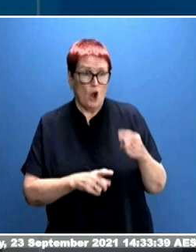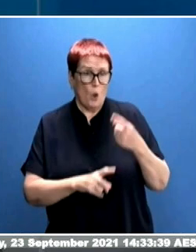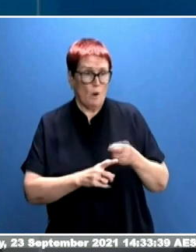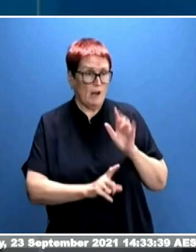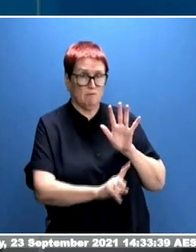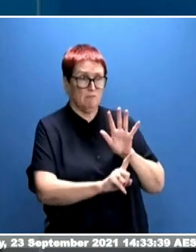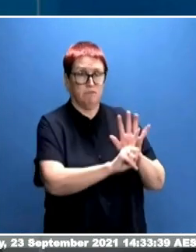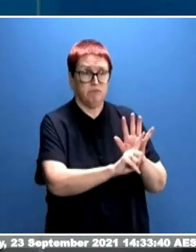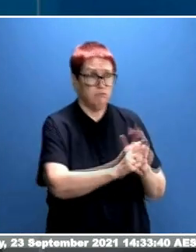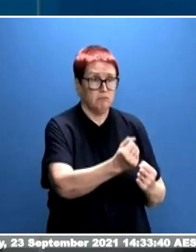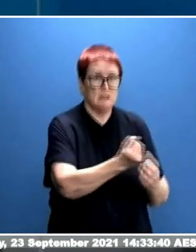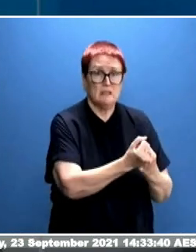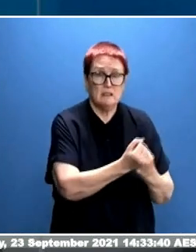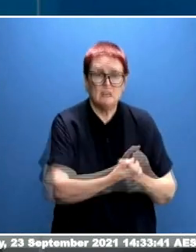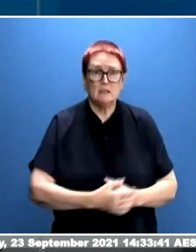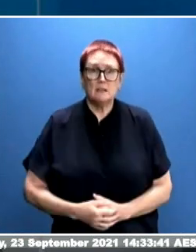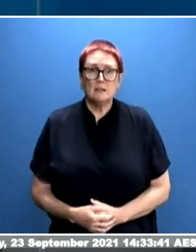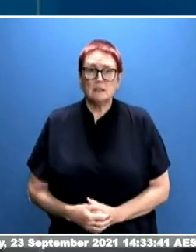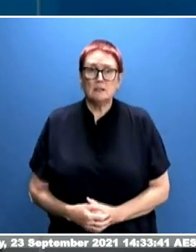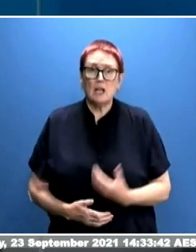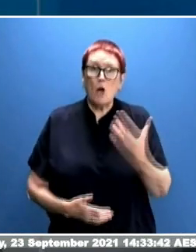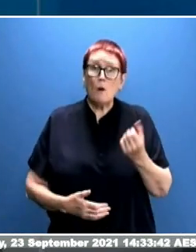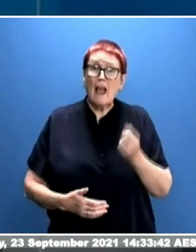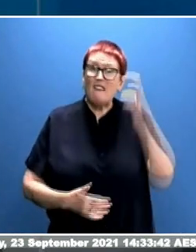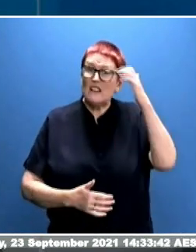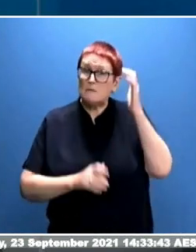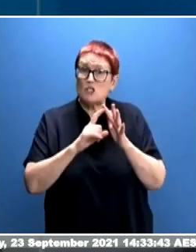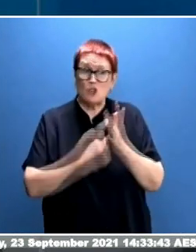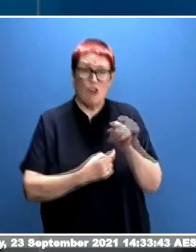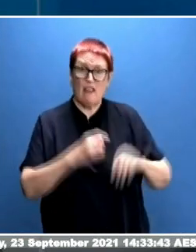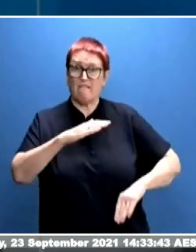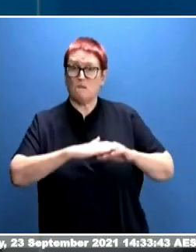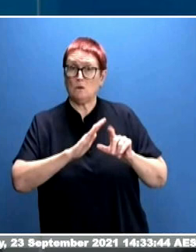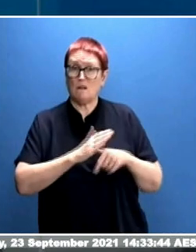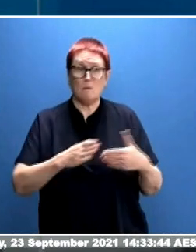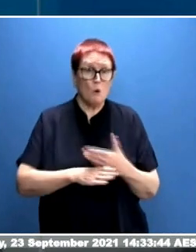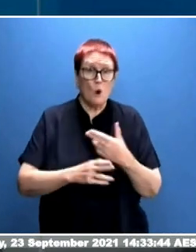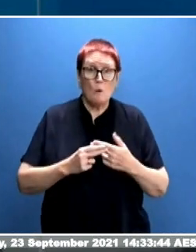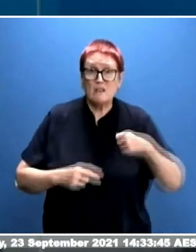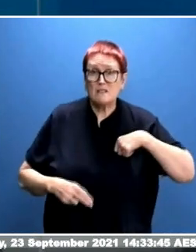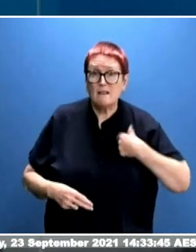We have a clinical specialist there full-time to work with staff to be able